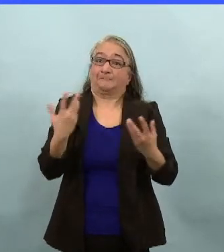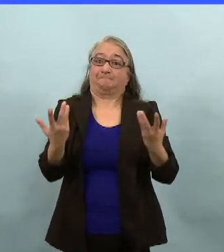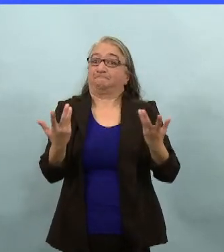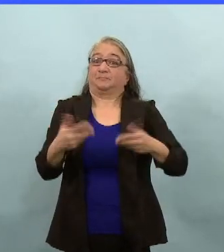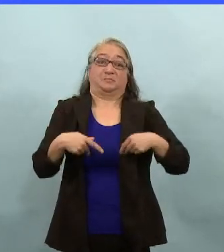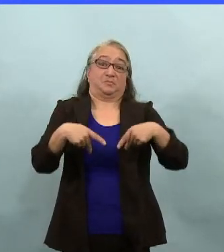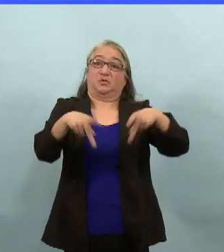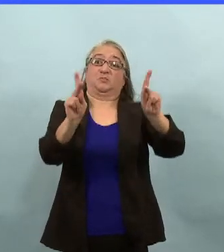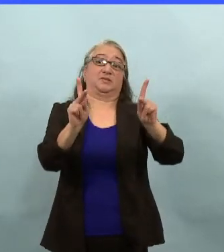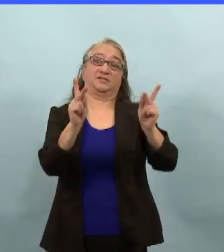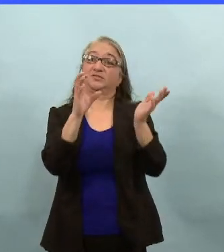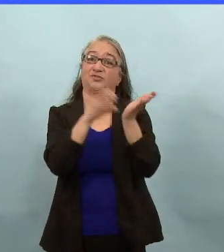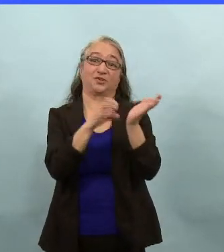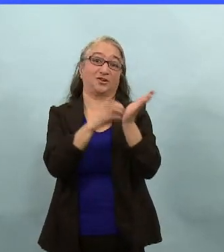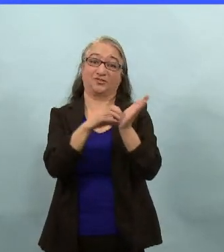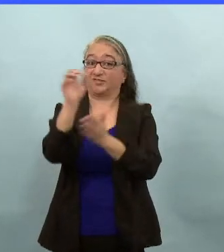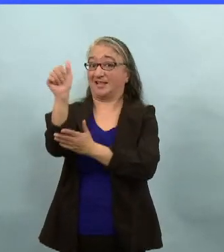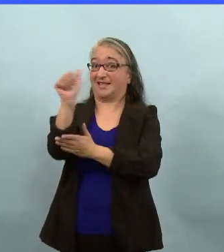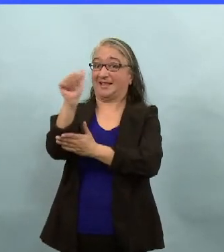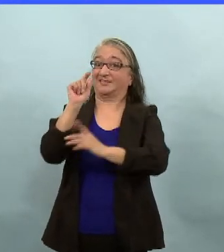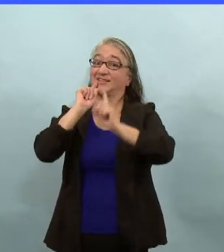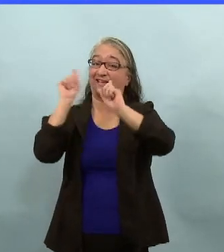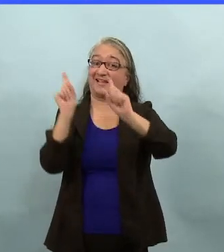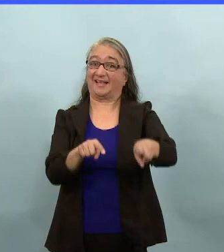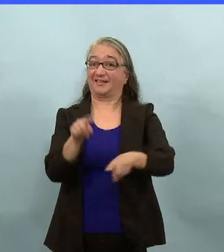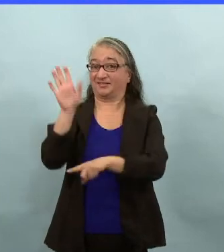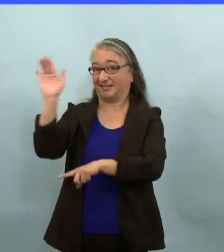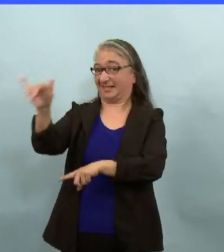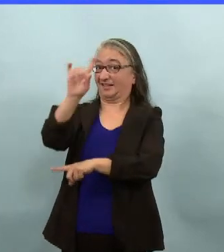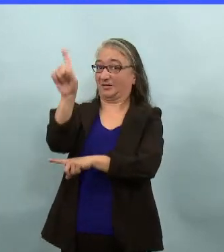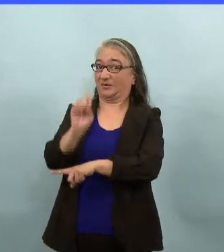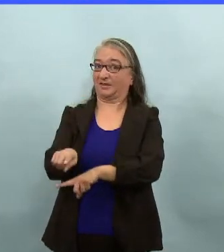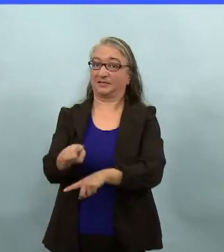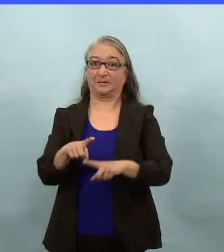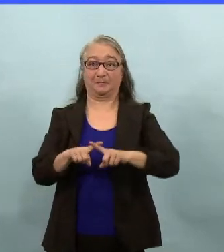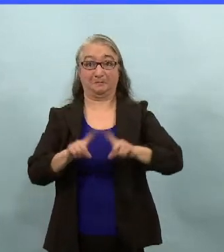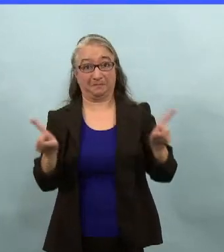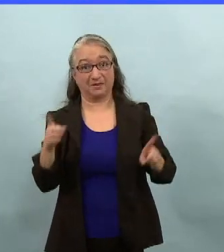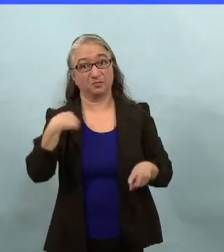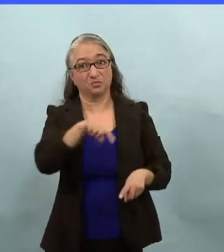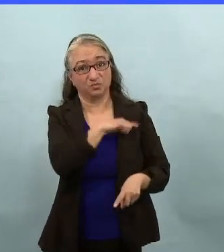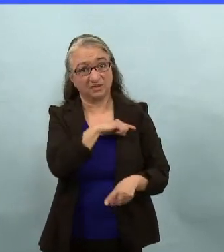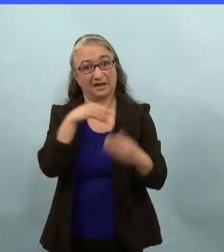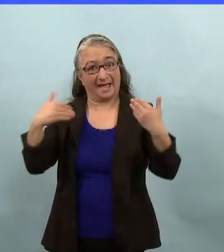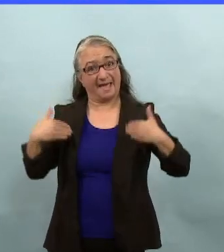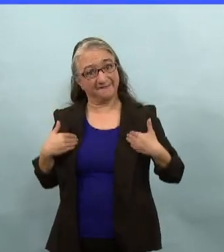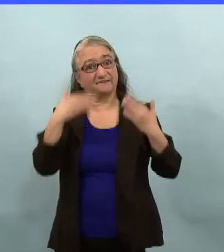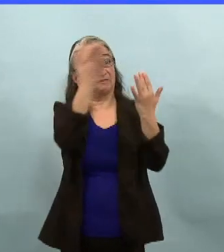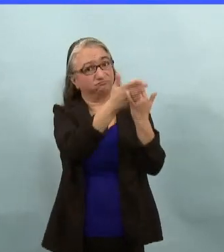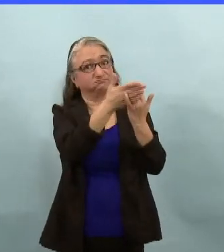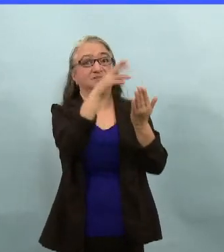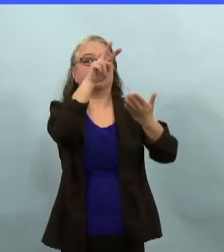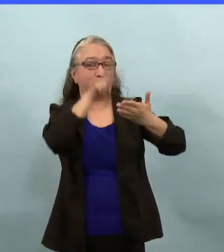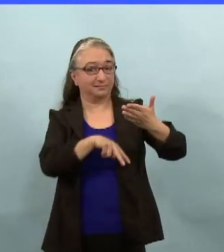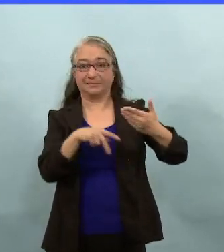comment as well but we are doing very detailed not we being me but the health system is doing